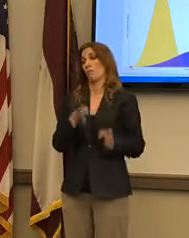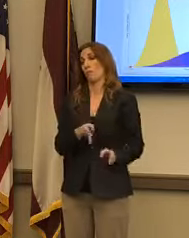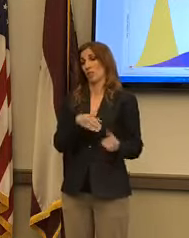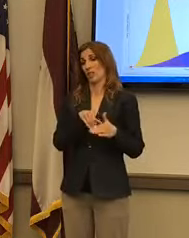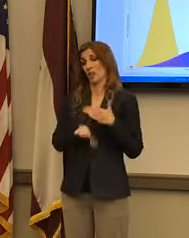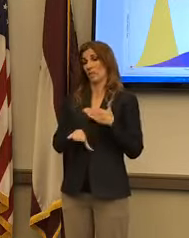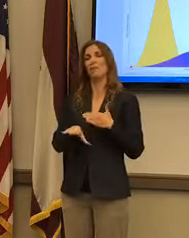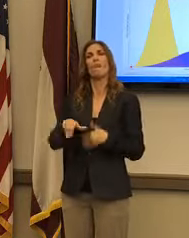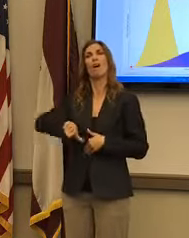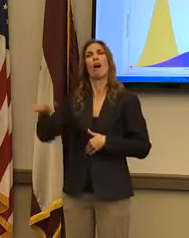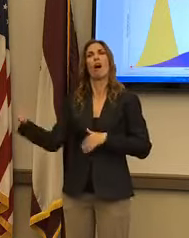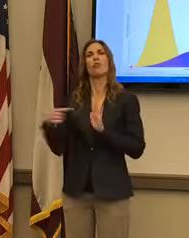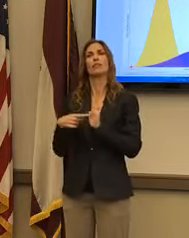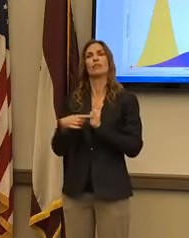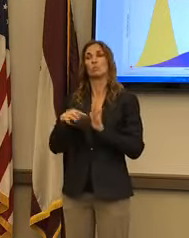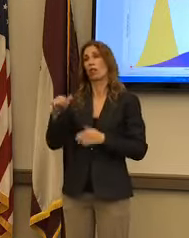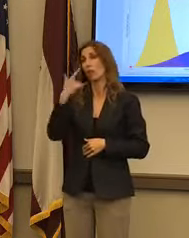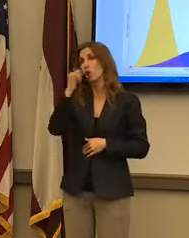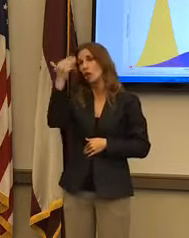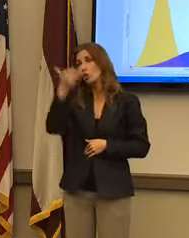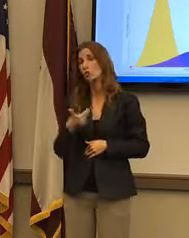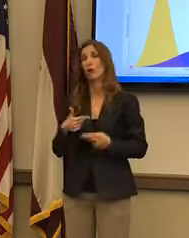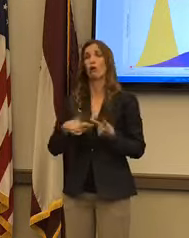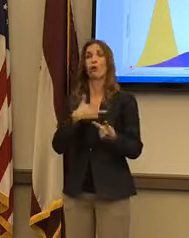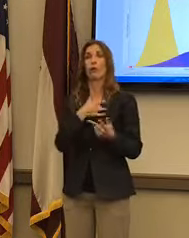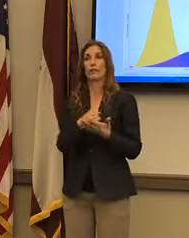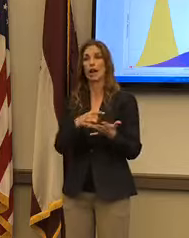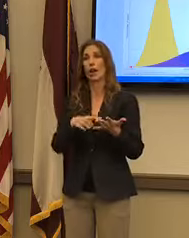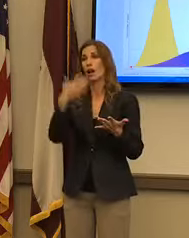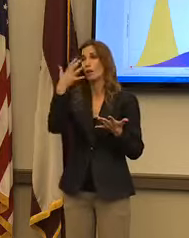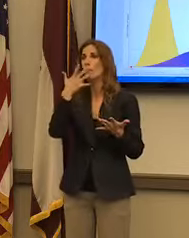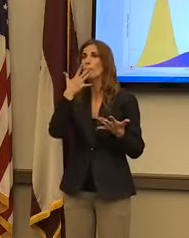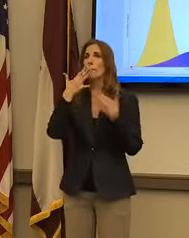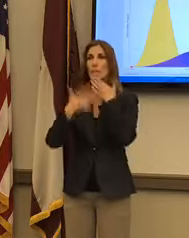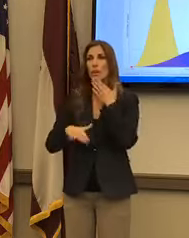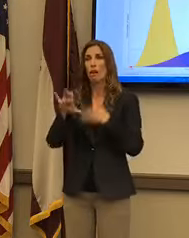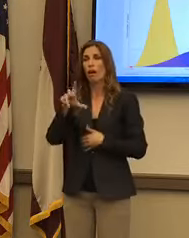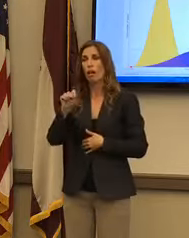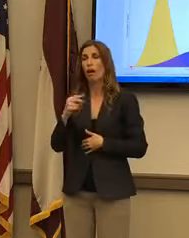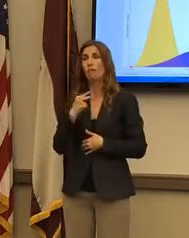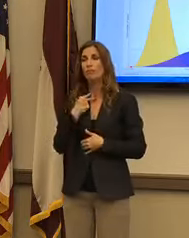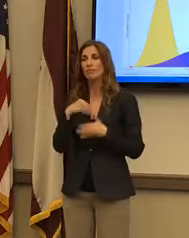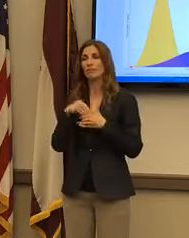other symptoms like a stroke heart attack a blood clot and then was and